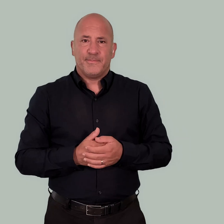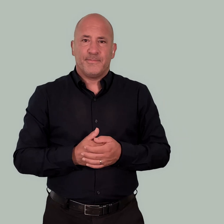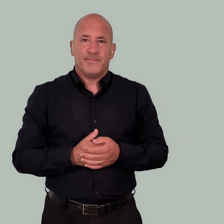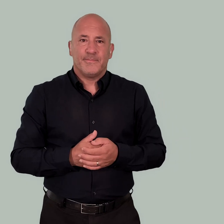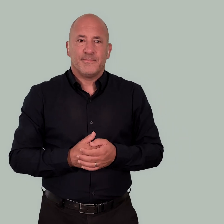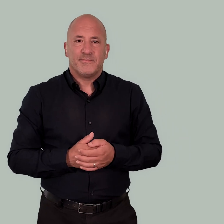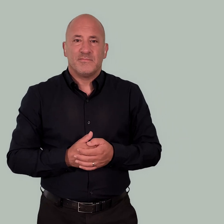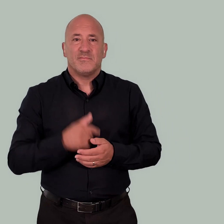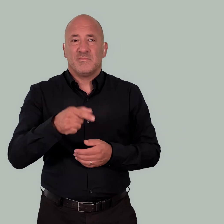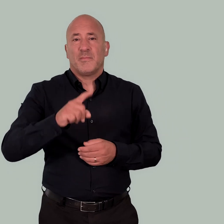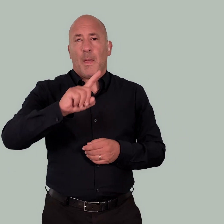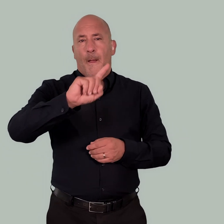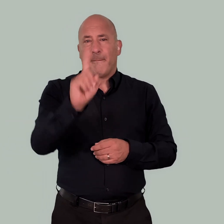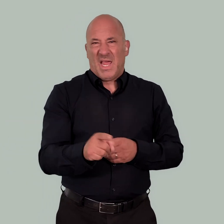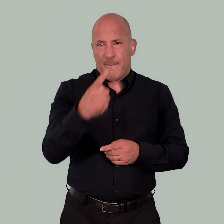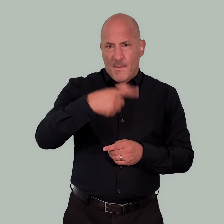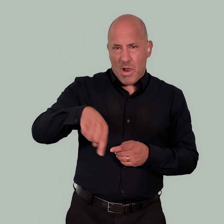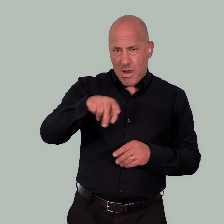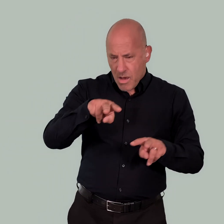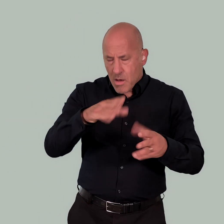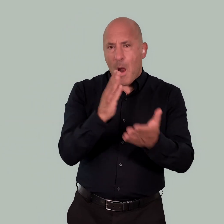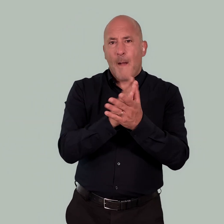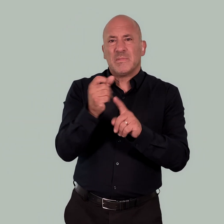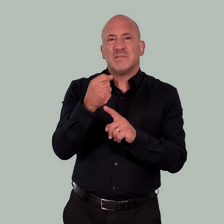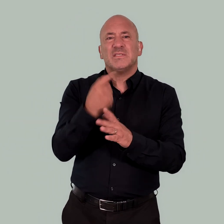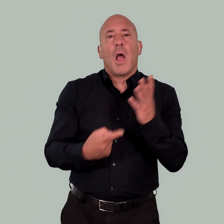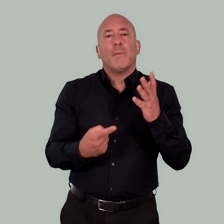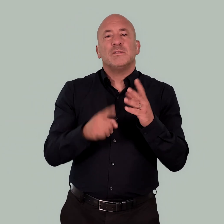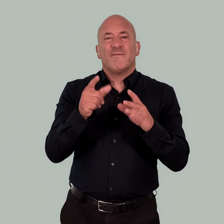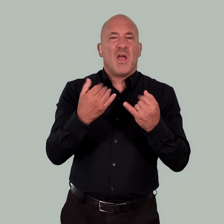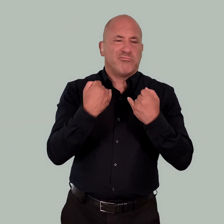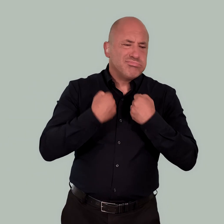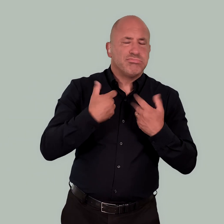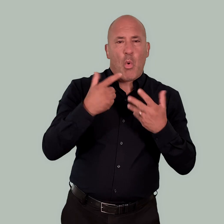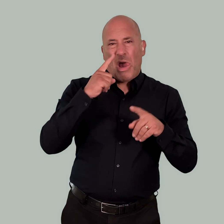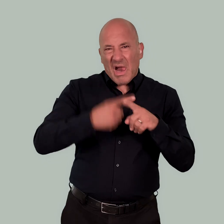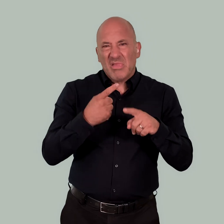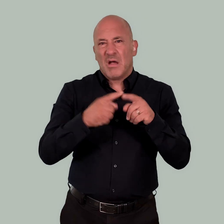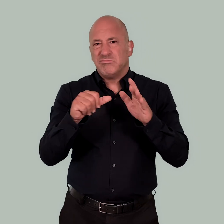Such people are defined as disabled if their condition(s) or illness(es)